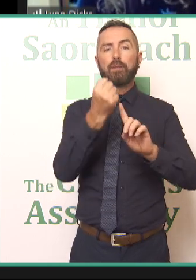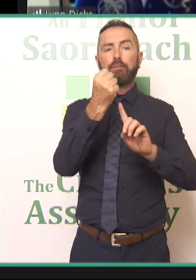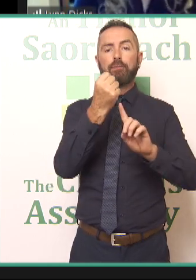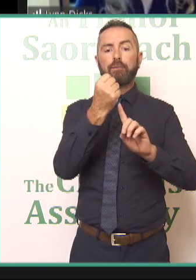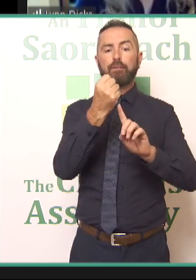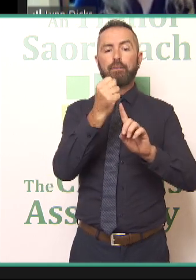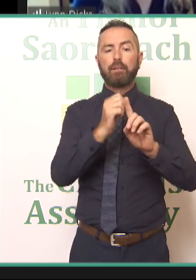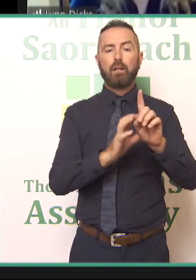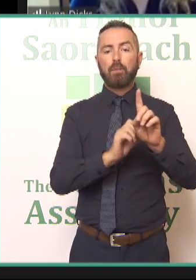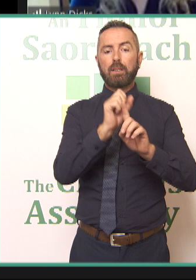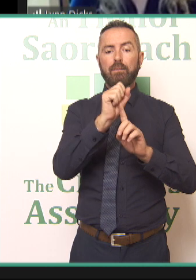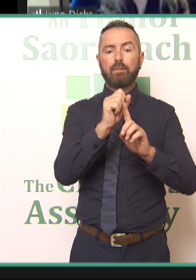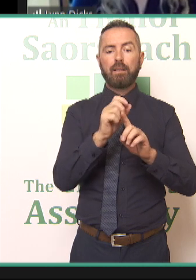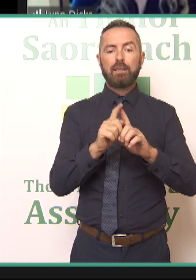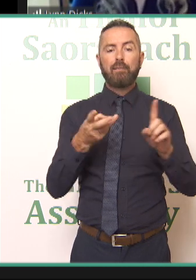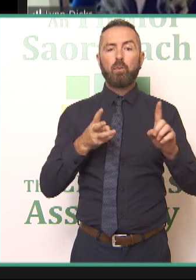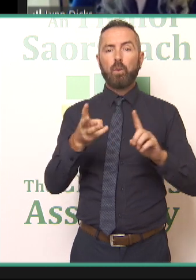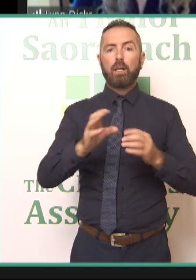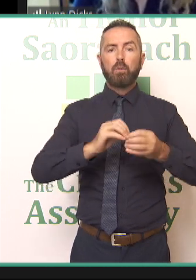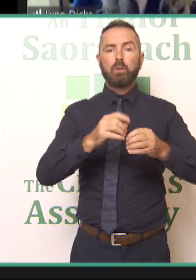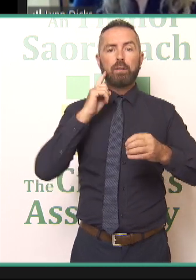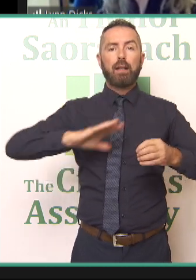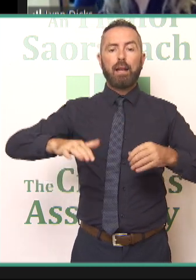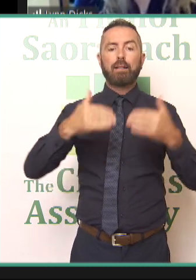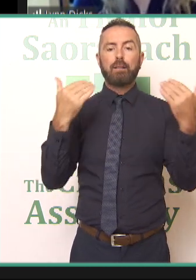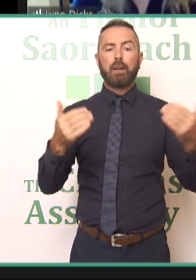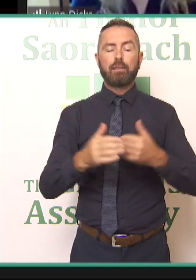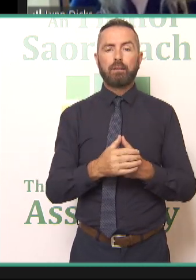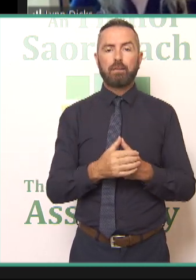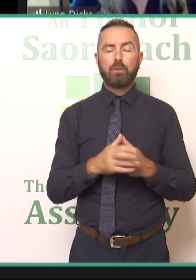way of reducing land's demand and this is again there's a lot of work going on in this area at the